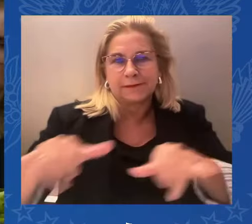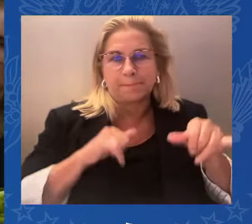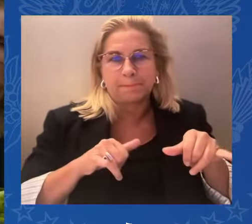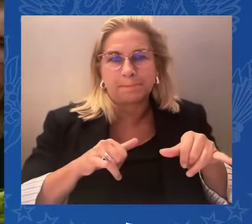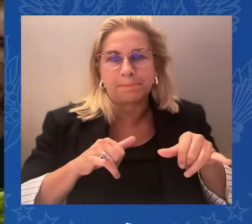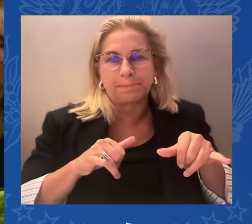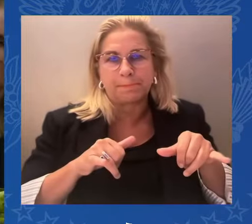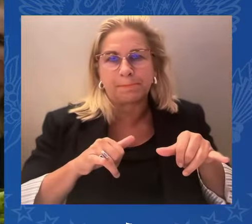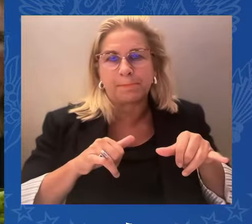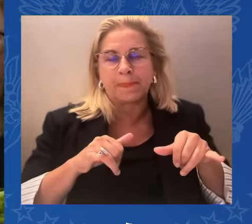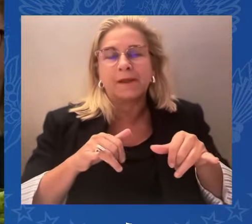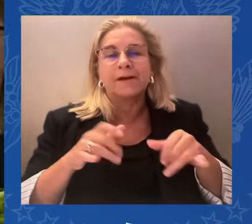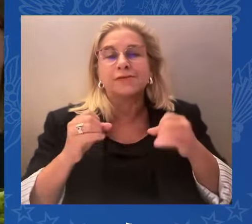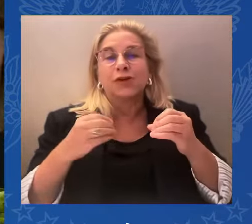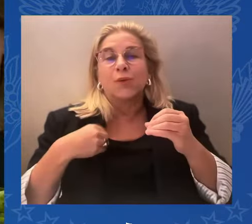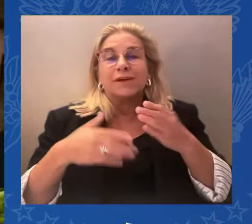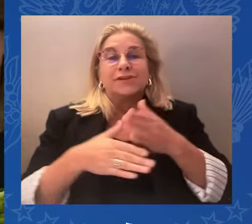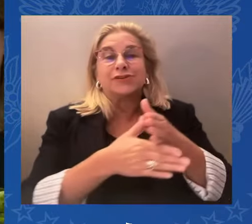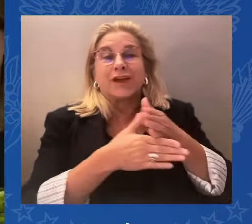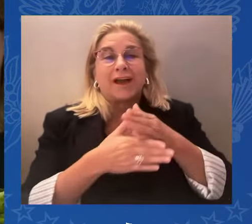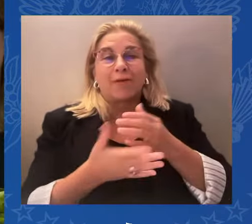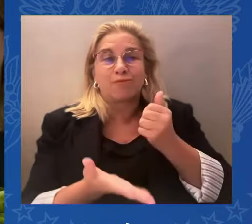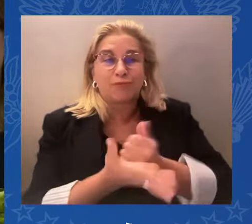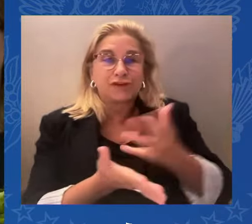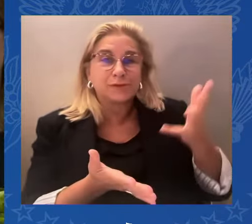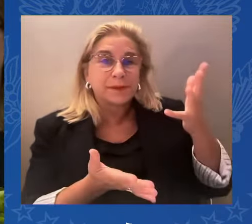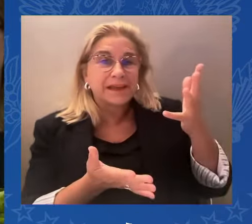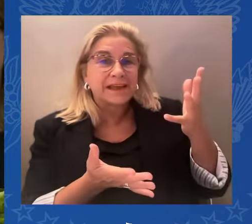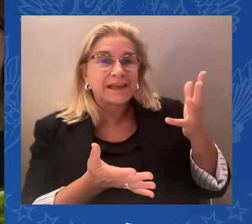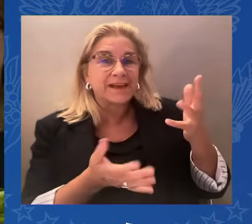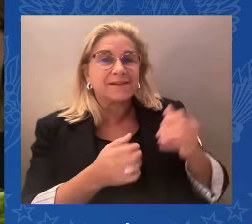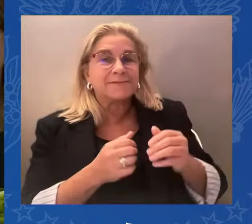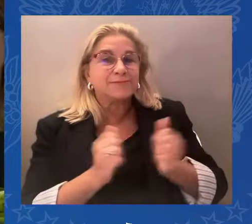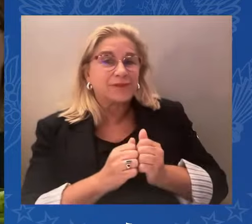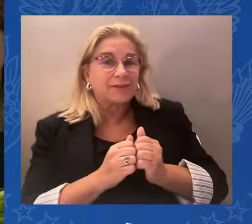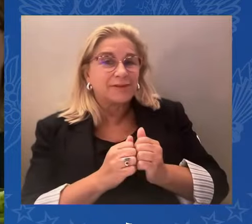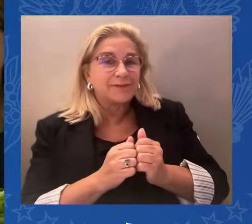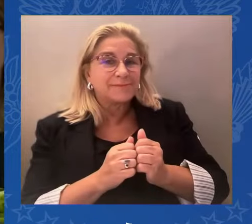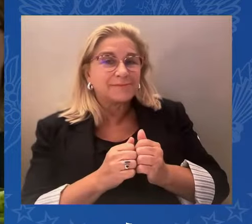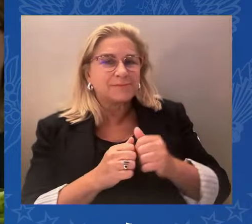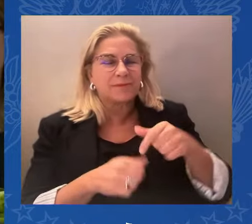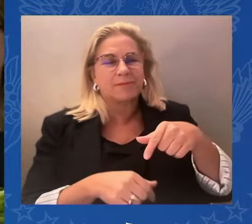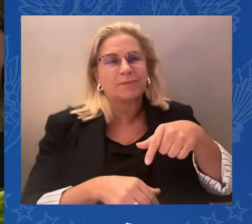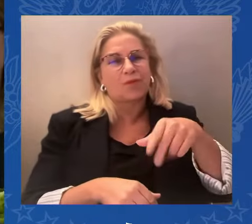meaningful outcomes in strategic areas, ranging from clean energy and dealing with the challenge